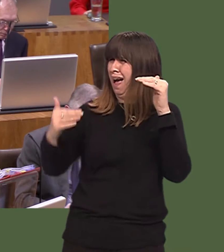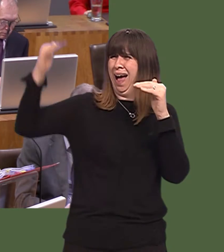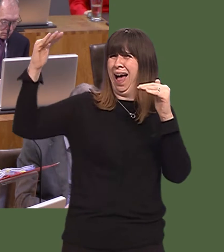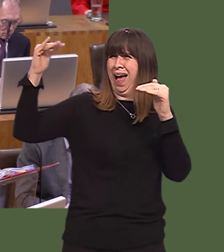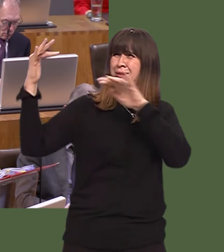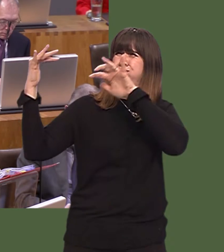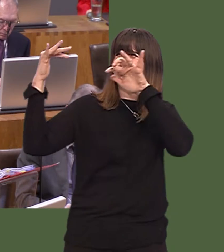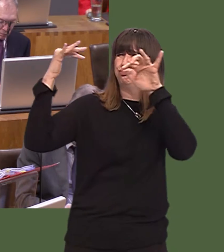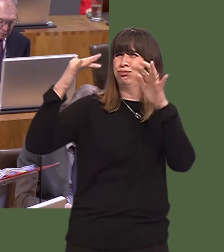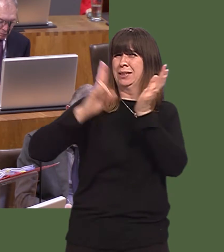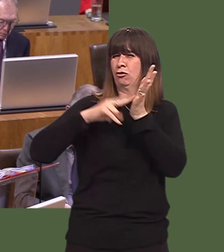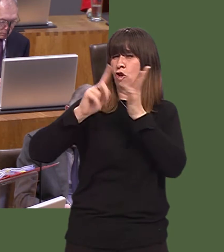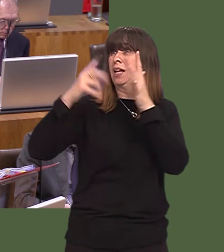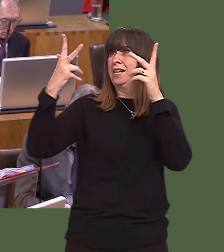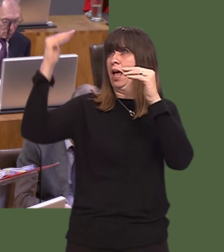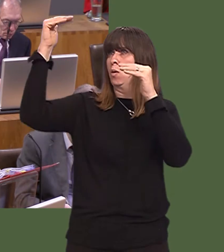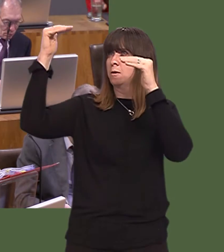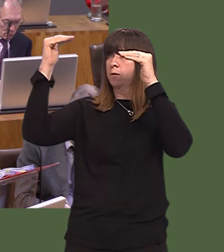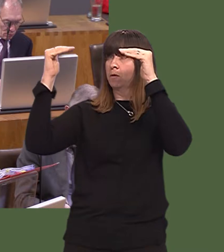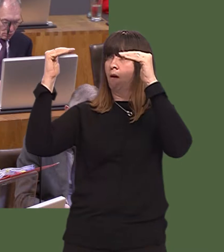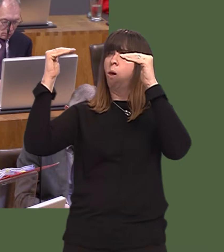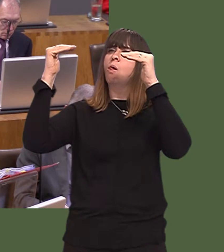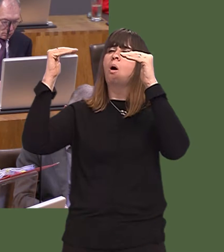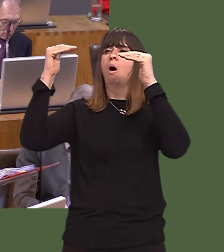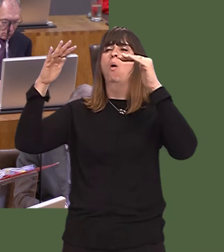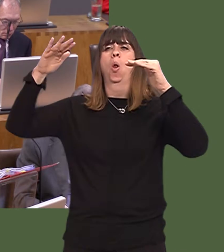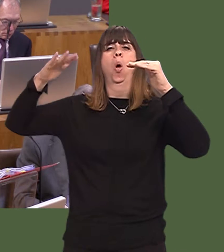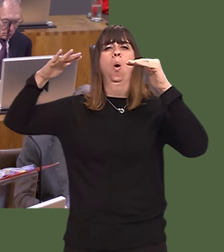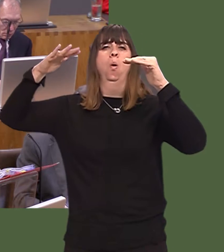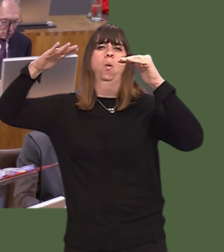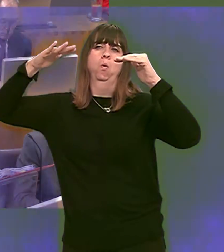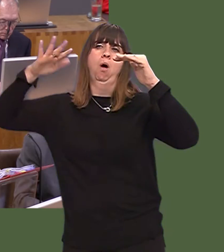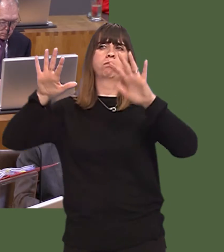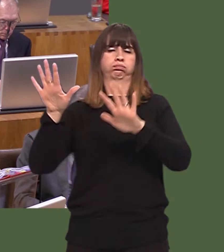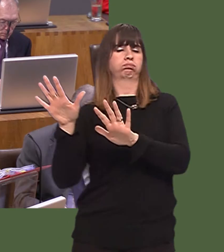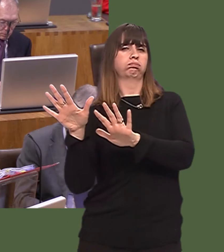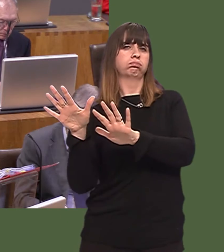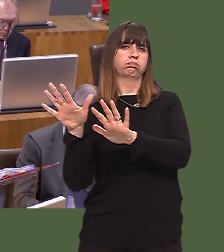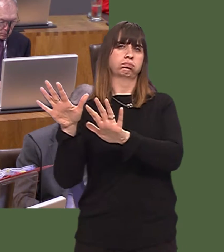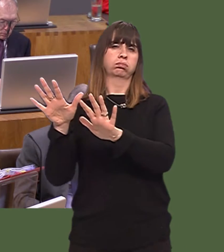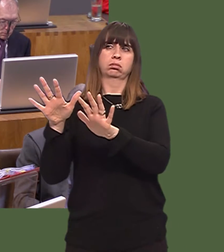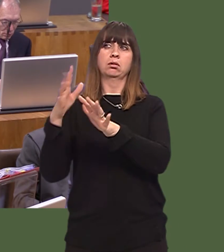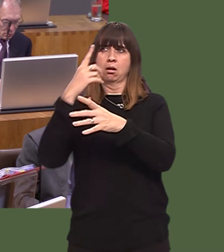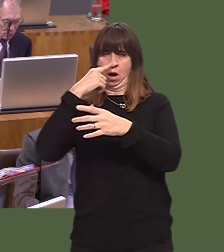been reduced and now itís a matter of seeing whether itís possible to permit the place